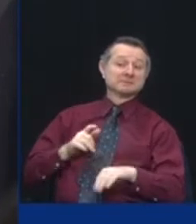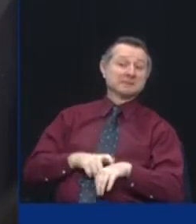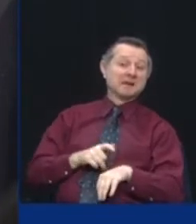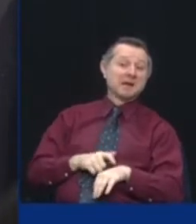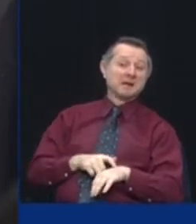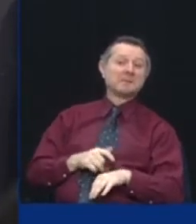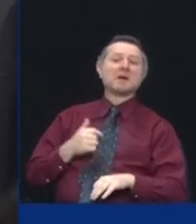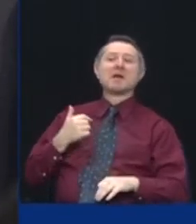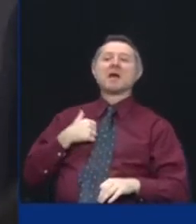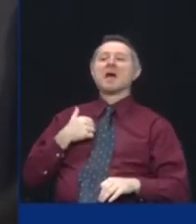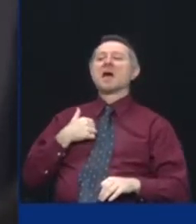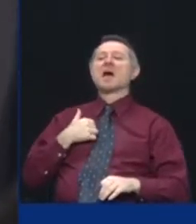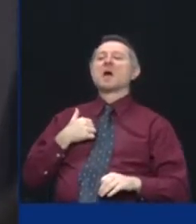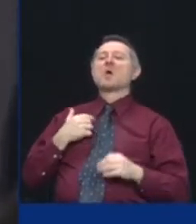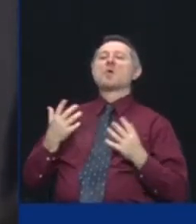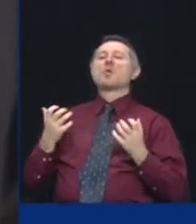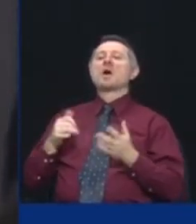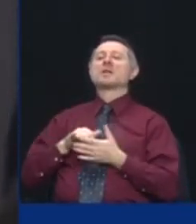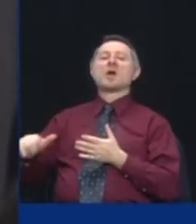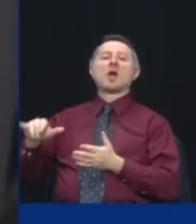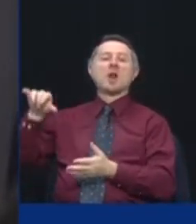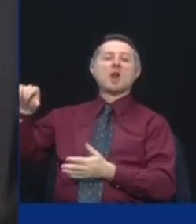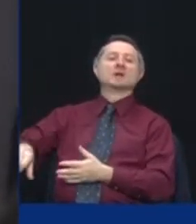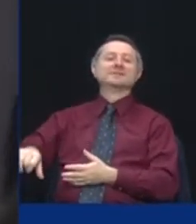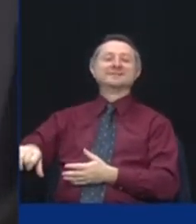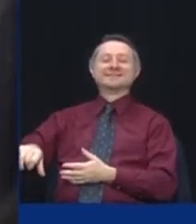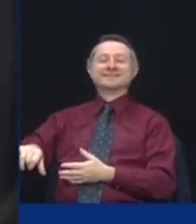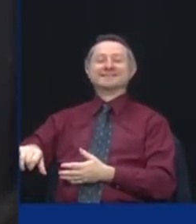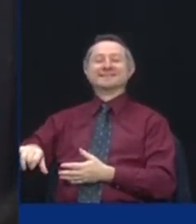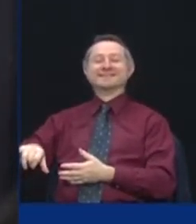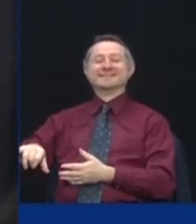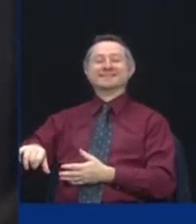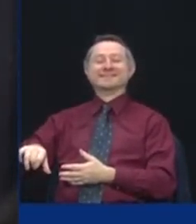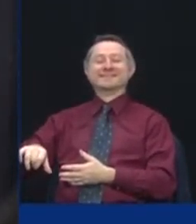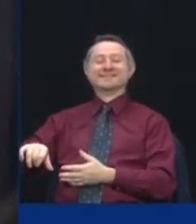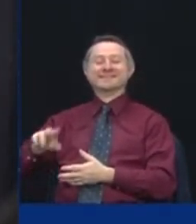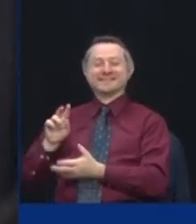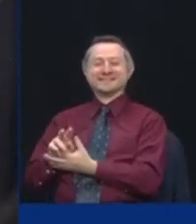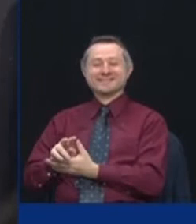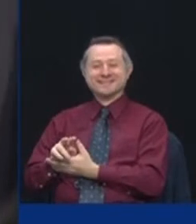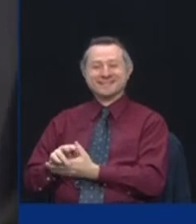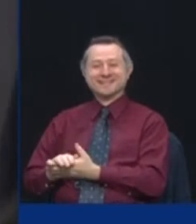CHICAGO WHITE SOX AGAINST THE YANKEES. YOU'LL BE HAPPY TO KNOW EVEN THEN I ROOTED AGAINST THE